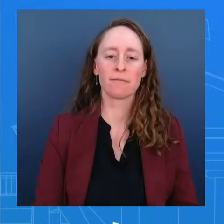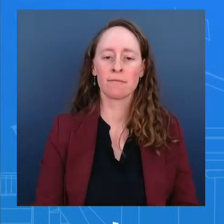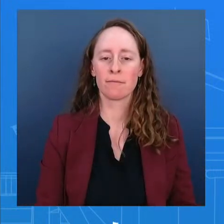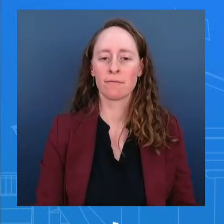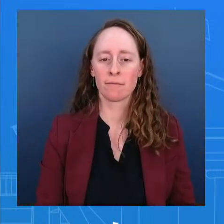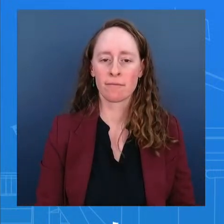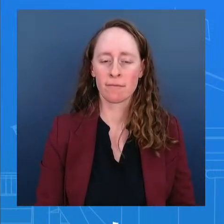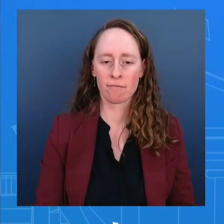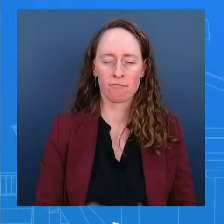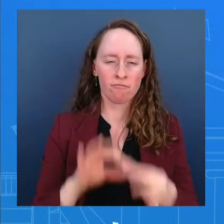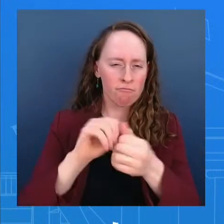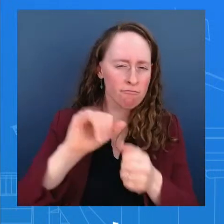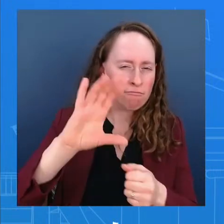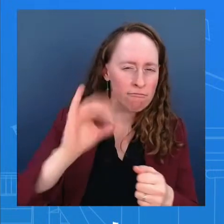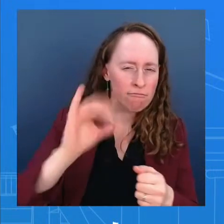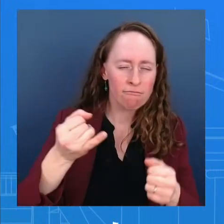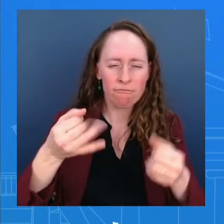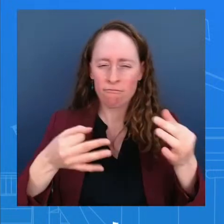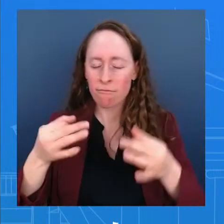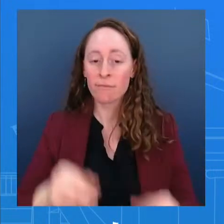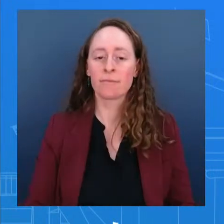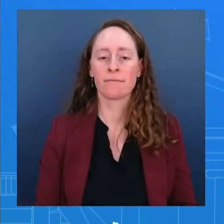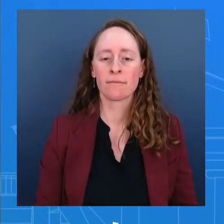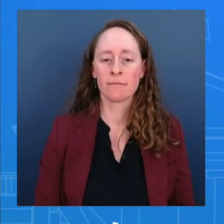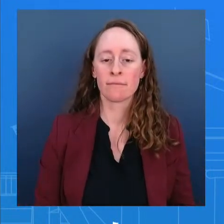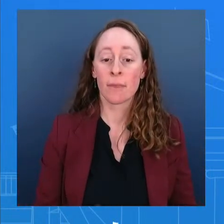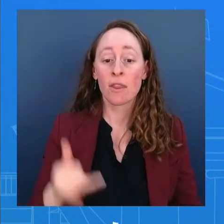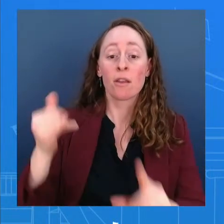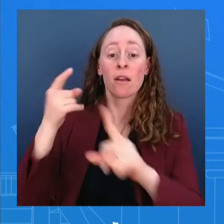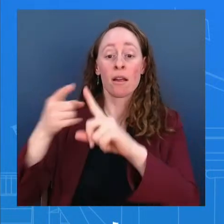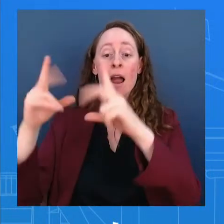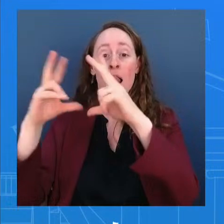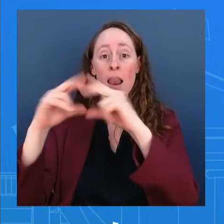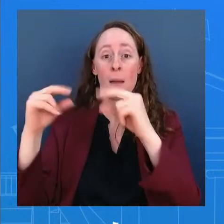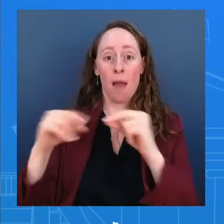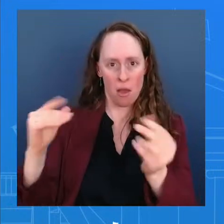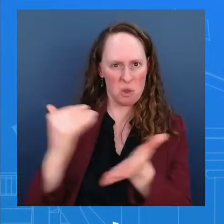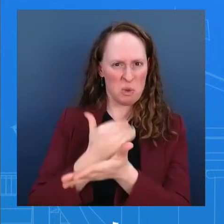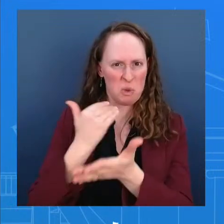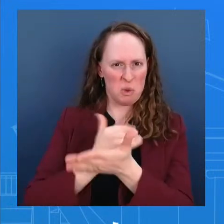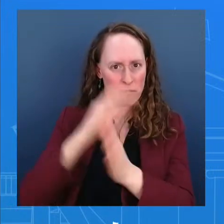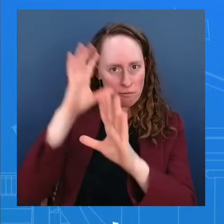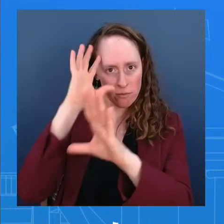with the new Lebanese president, President Aoun. I believe there is a huge opportunity for Lebanon